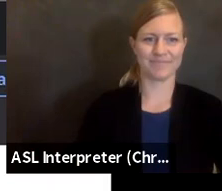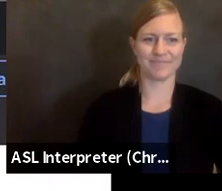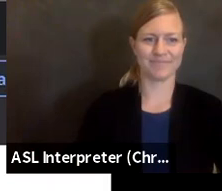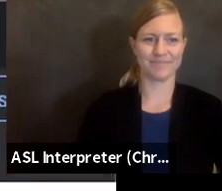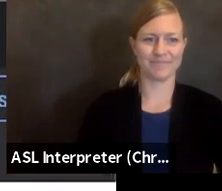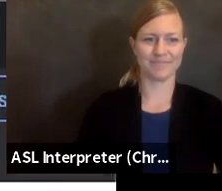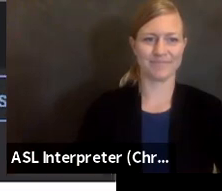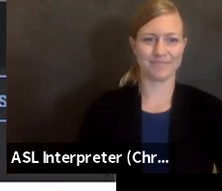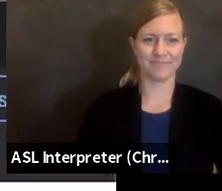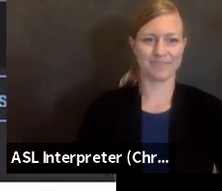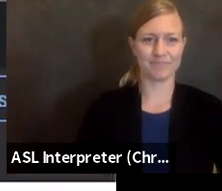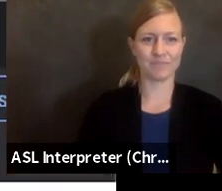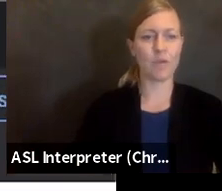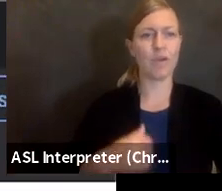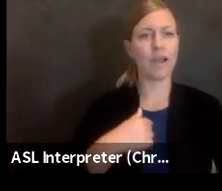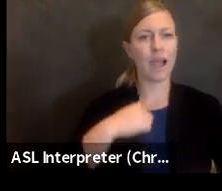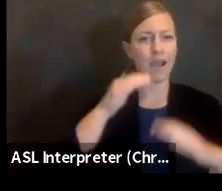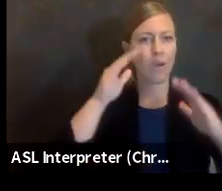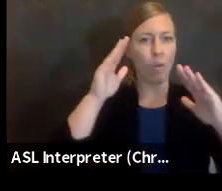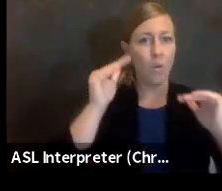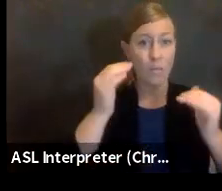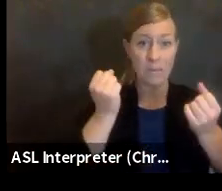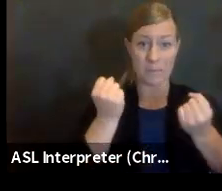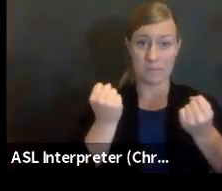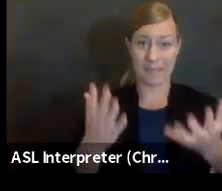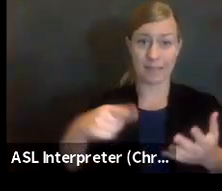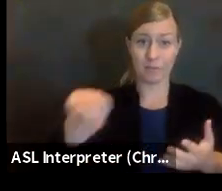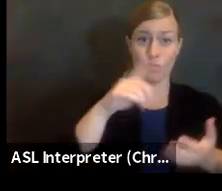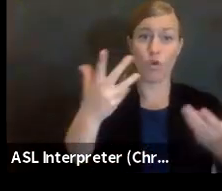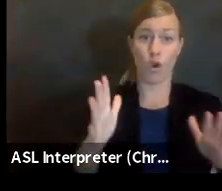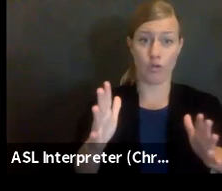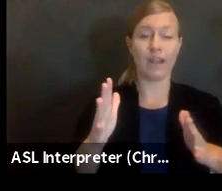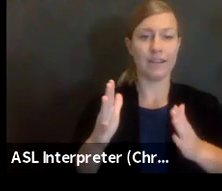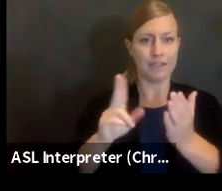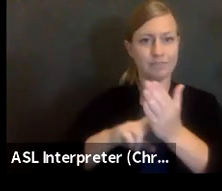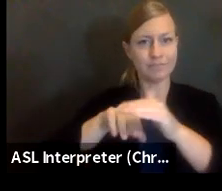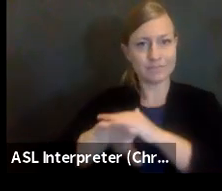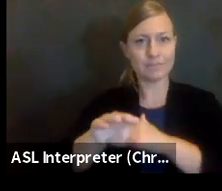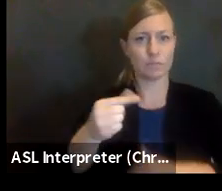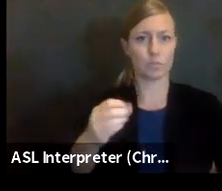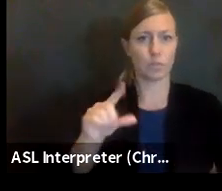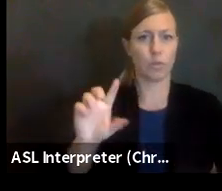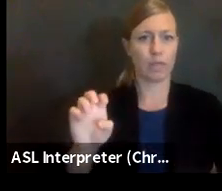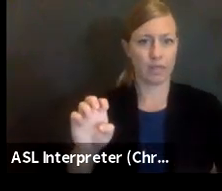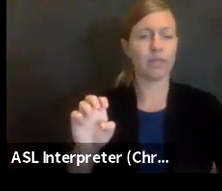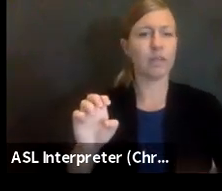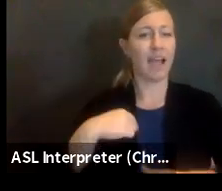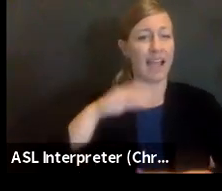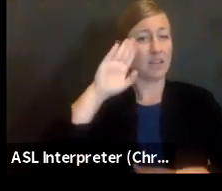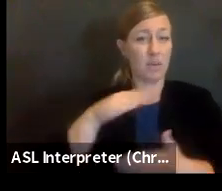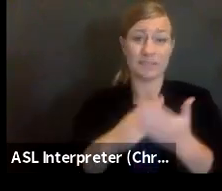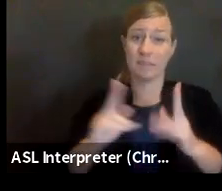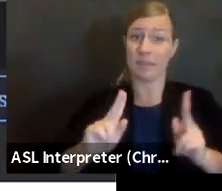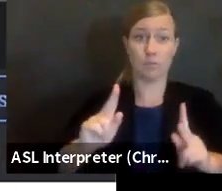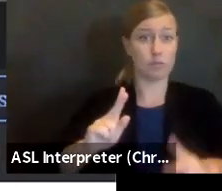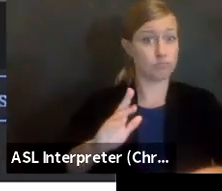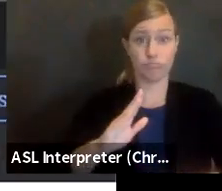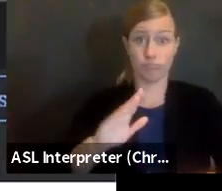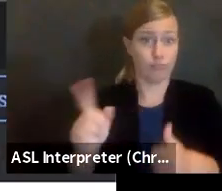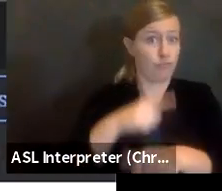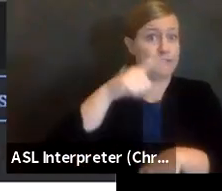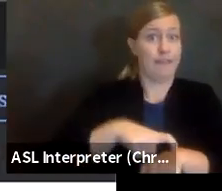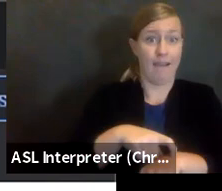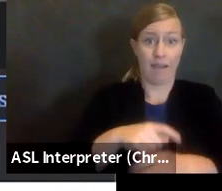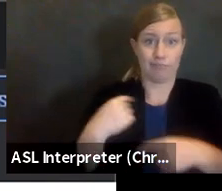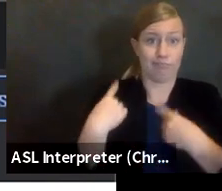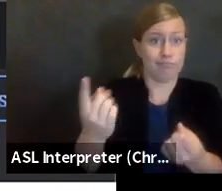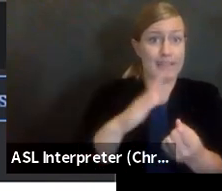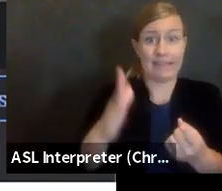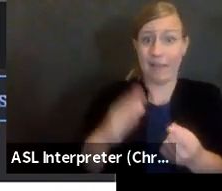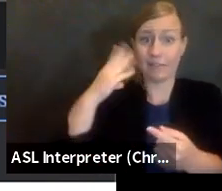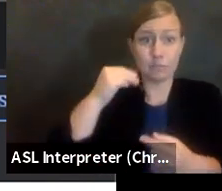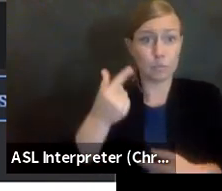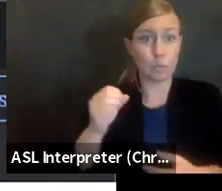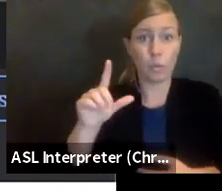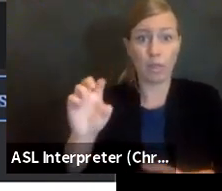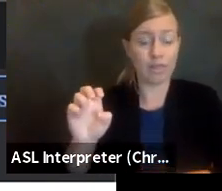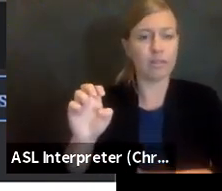ESD 112 - Katherine Livick: I'm hoping that many of you have already signed into Google at some point but we know that some people have not. So I wanted to show you from the very beginning.